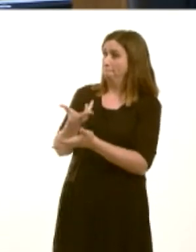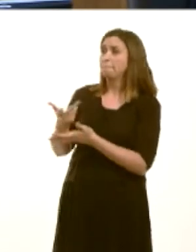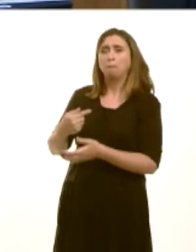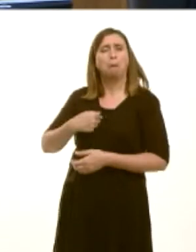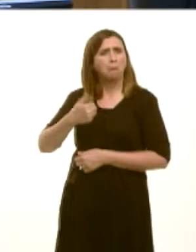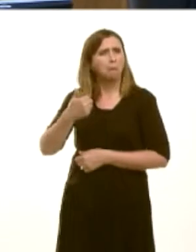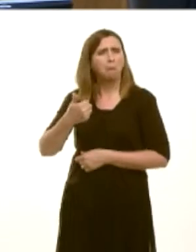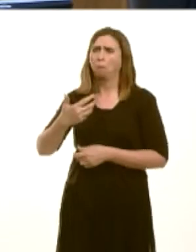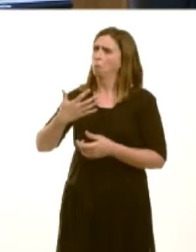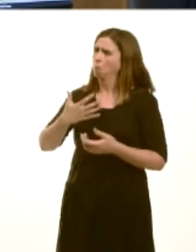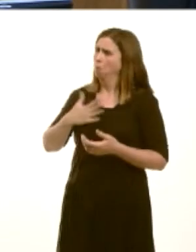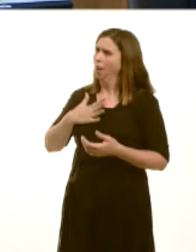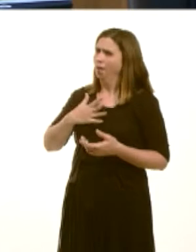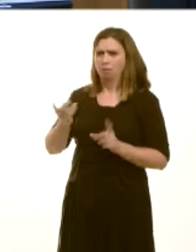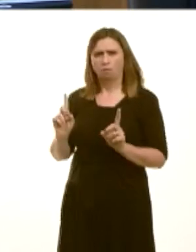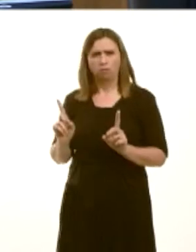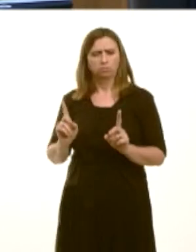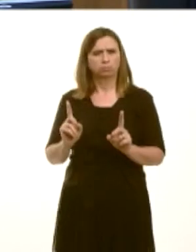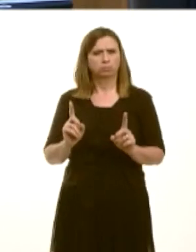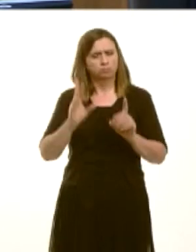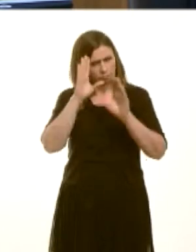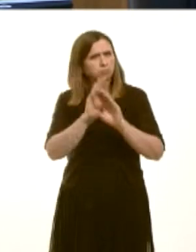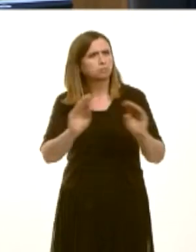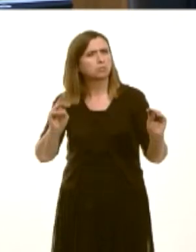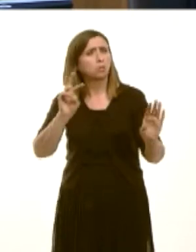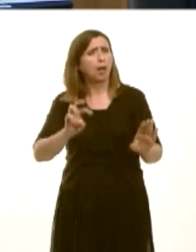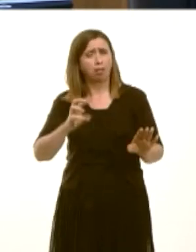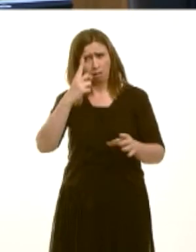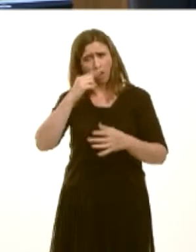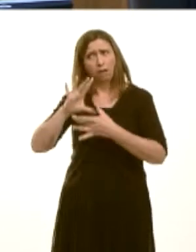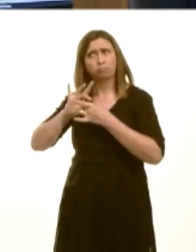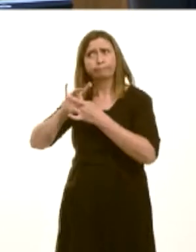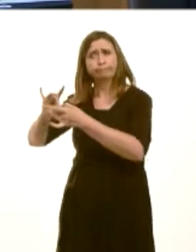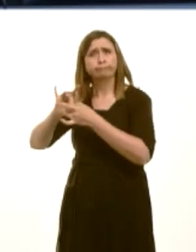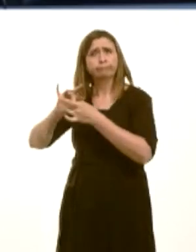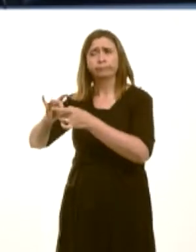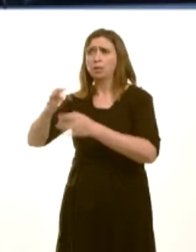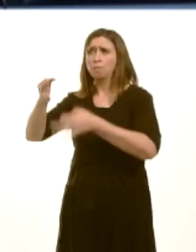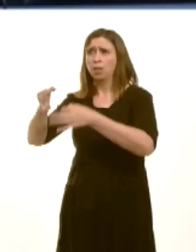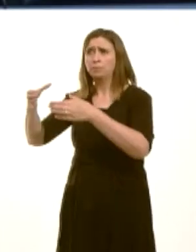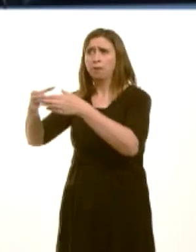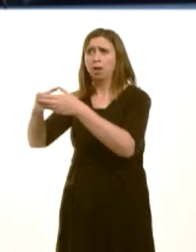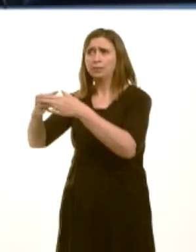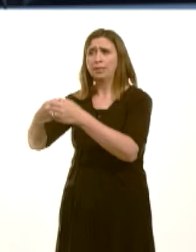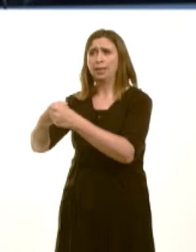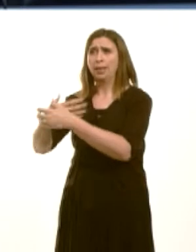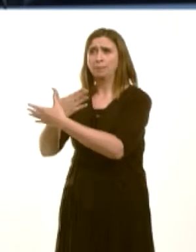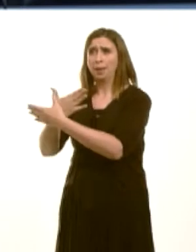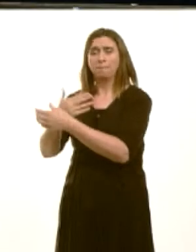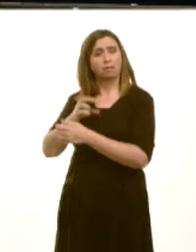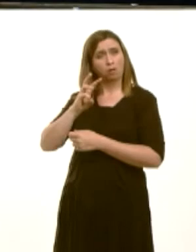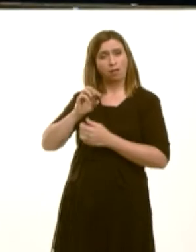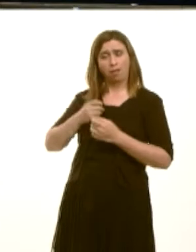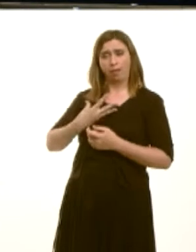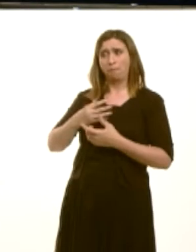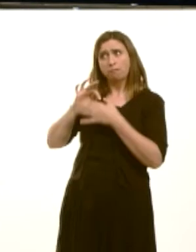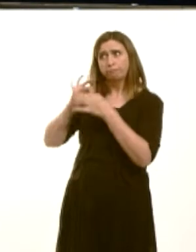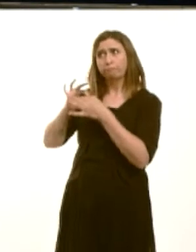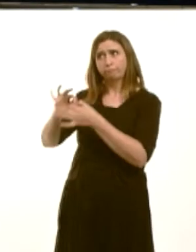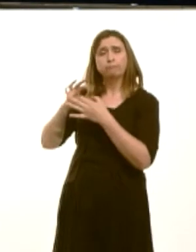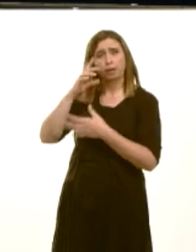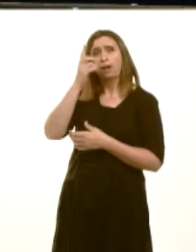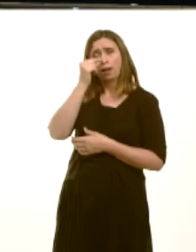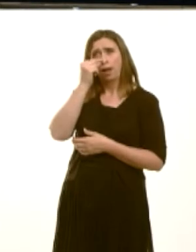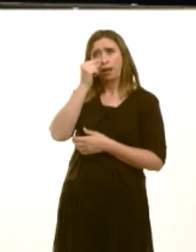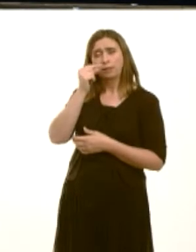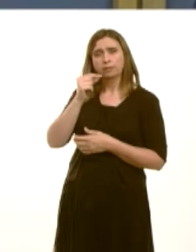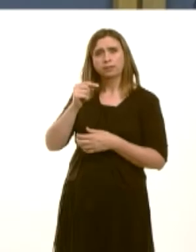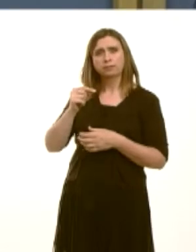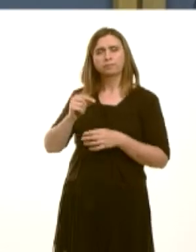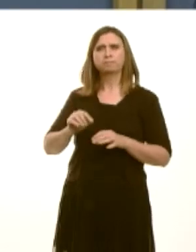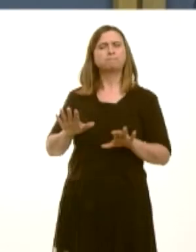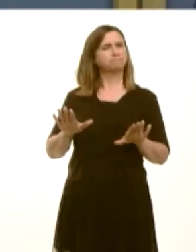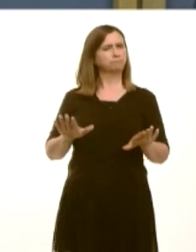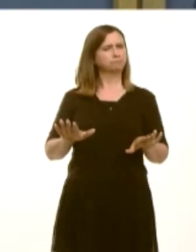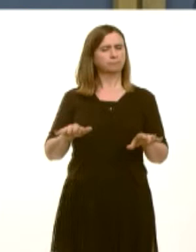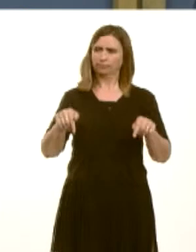we move to question 2, can I just remind Members that this is an opportunity to question the